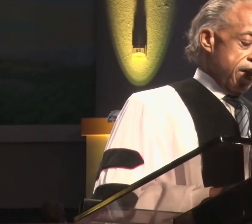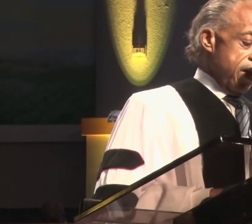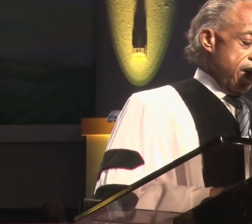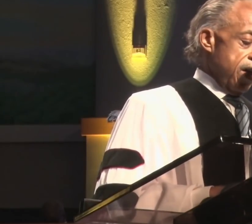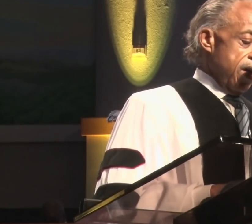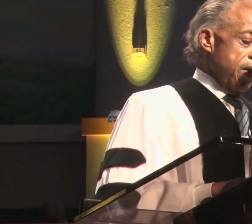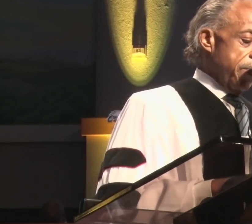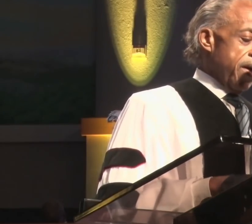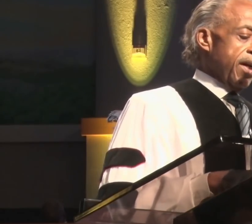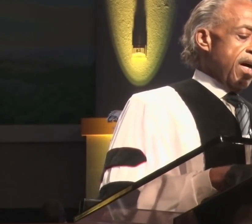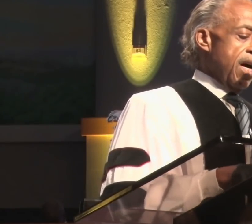MIA WRIGHT.